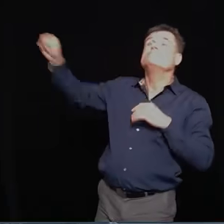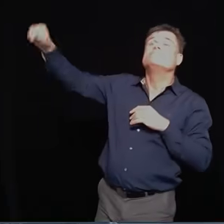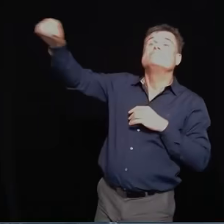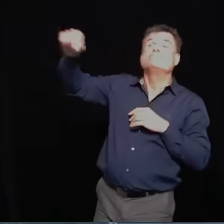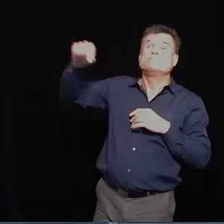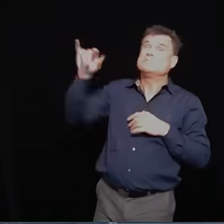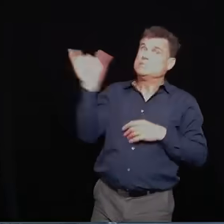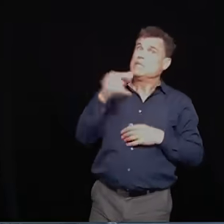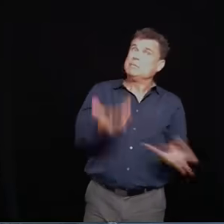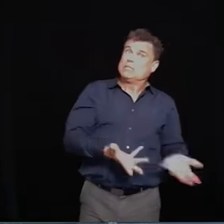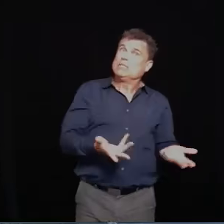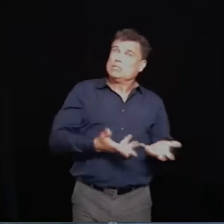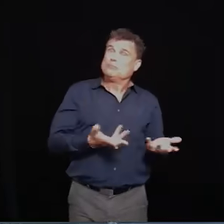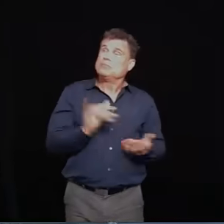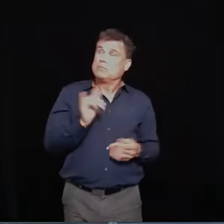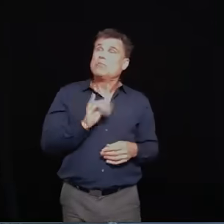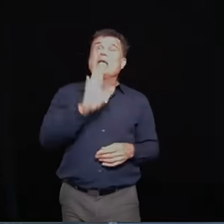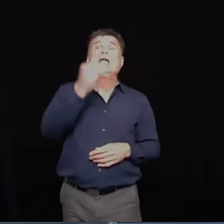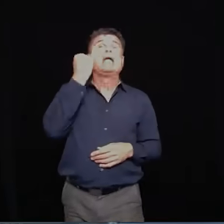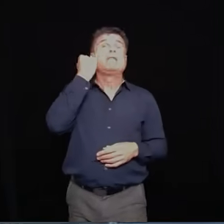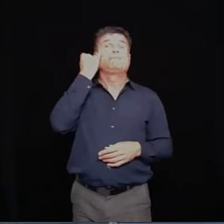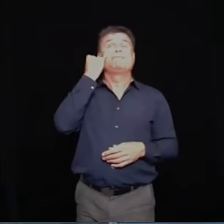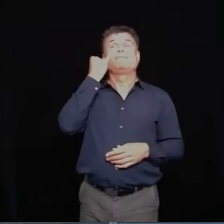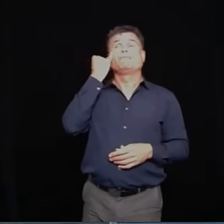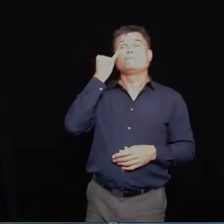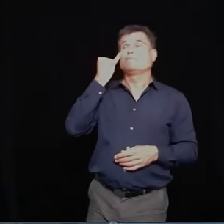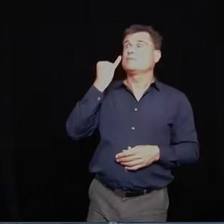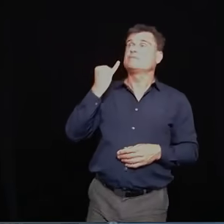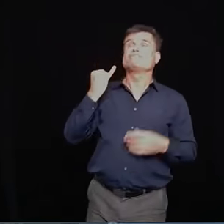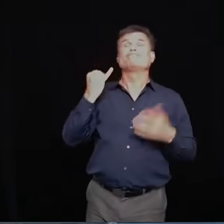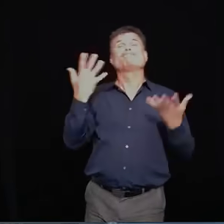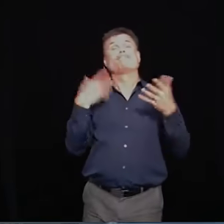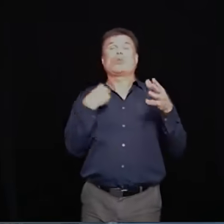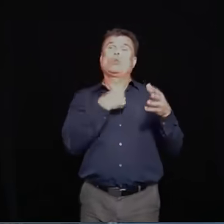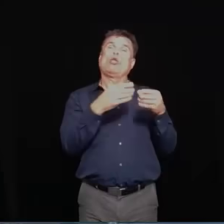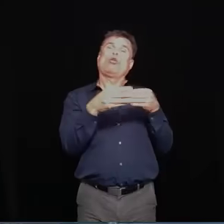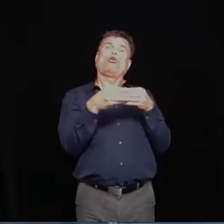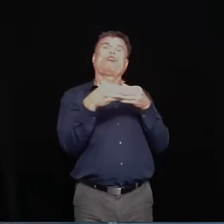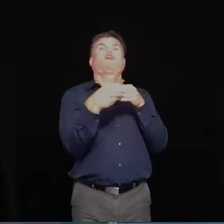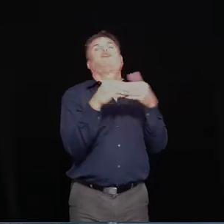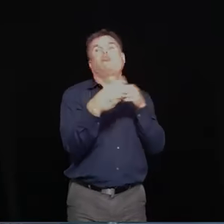. This season is starting in earnest and we expect the vaccine to start arriving